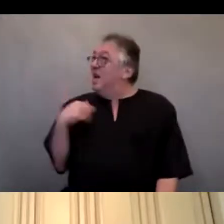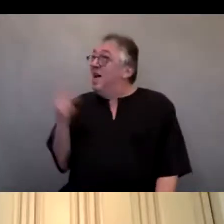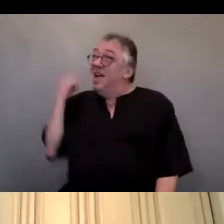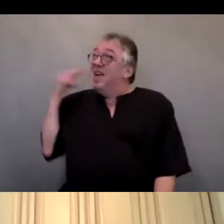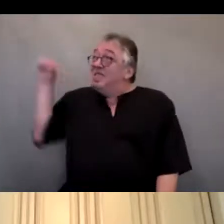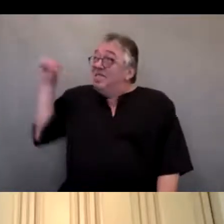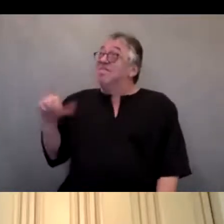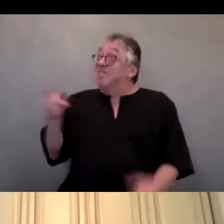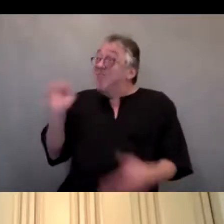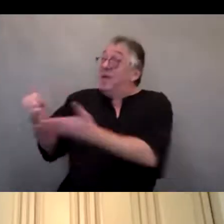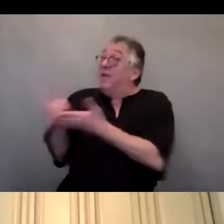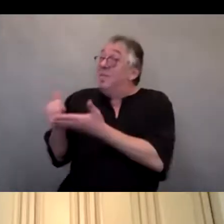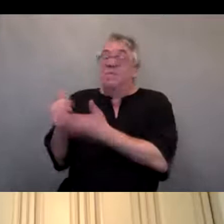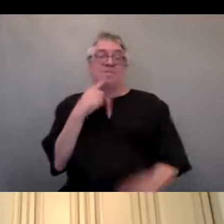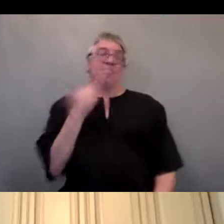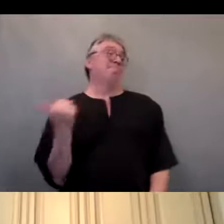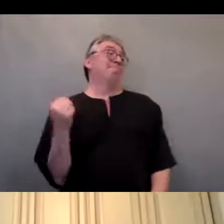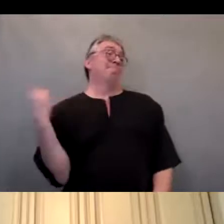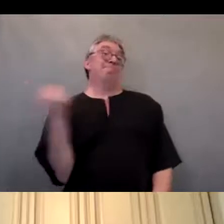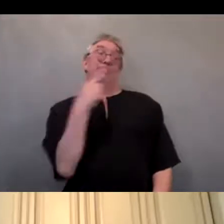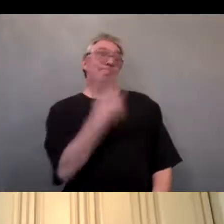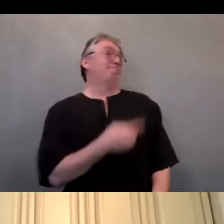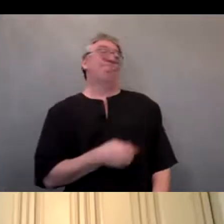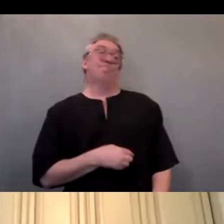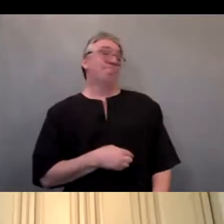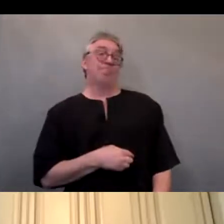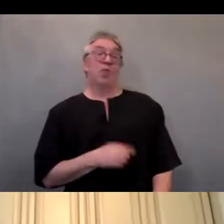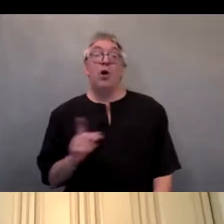. If you are not doing well, don't you need rehabilitation? But no.